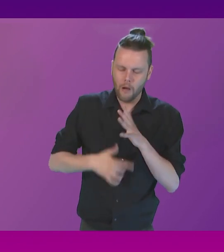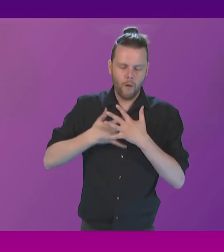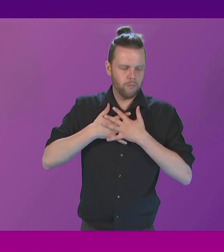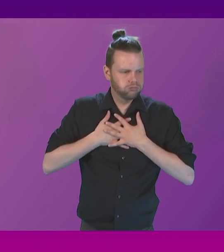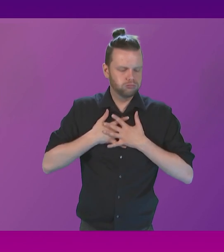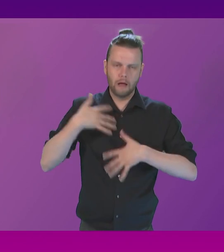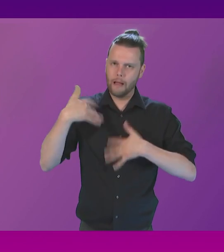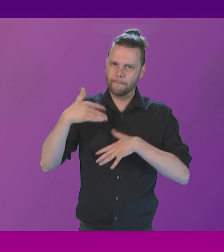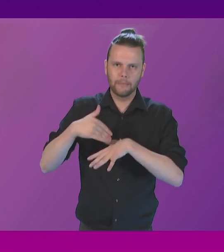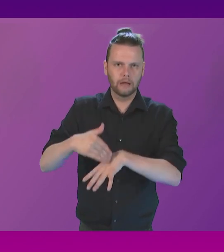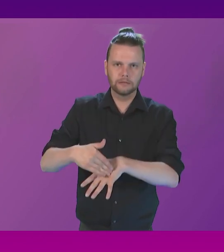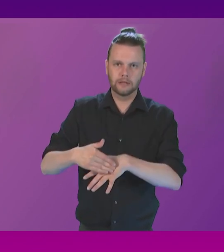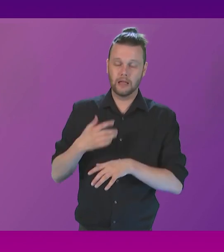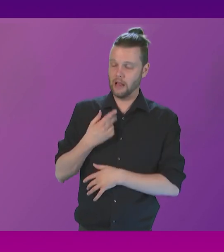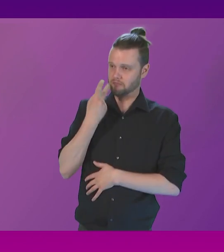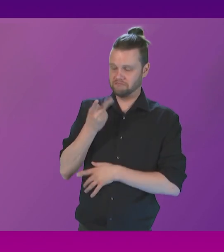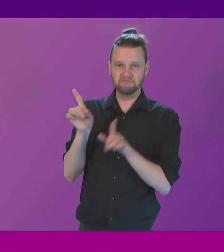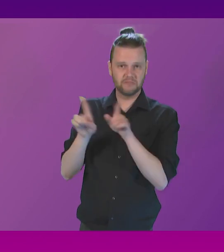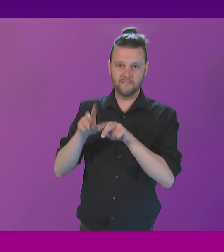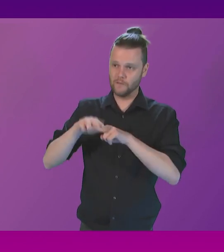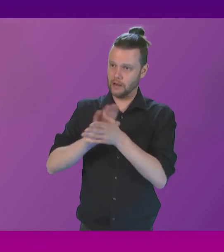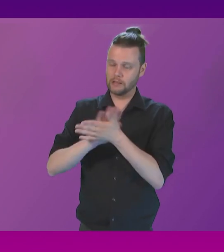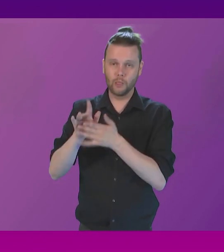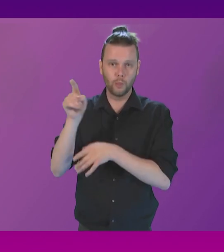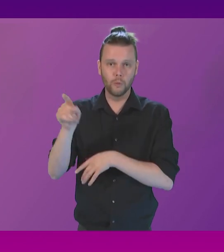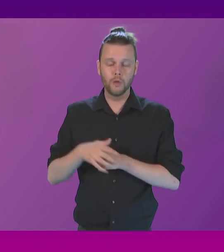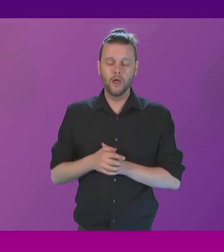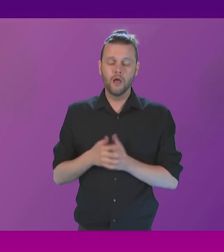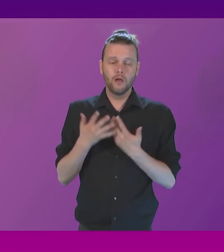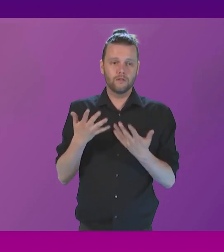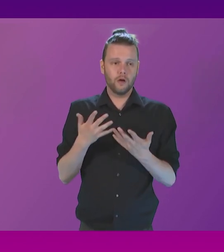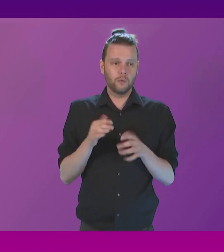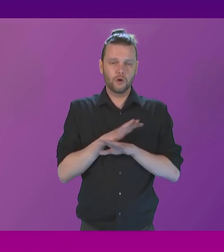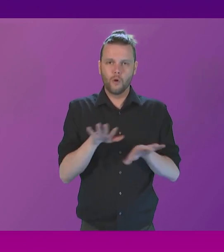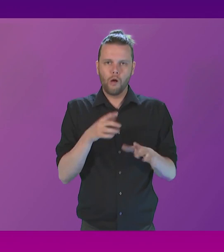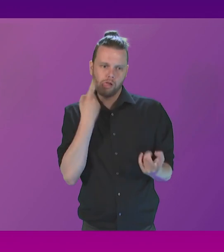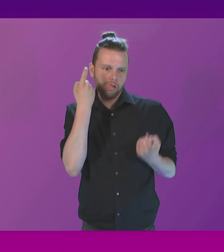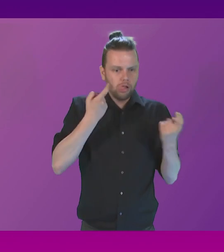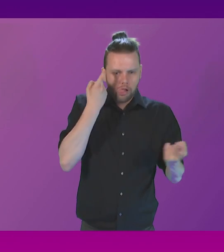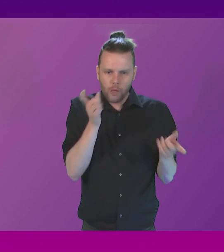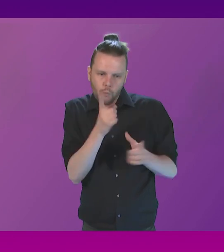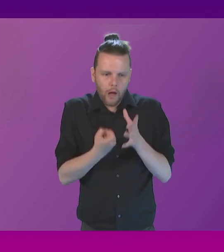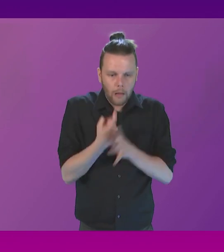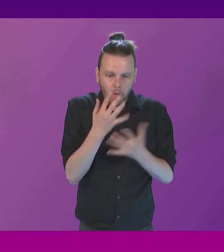I echo Fiona Hyslop’s calls in relation to not speculating on what has happened and letting there